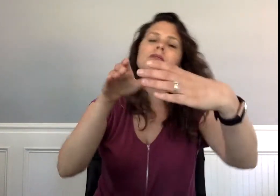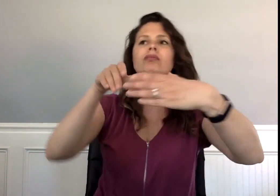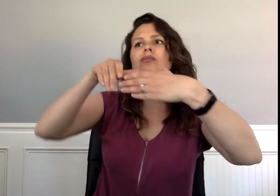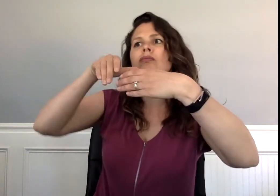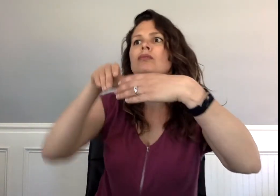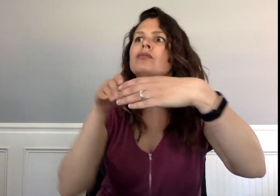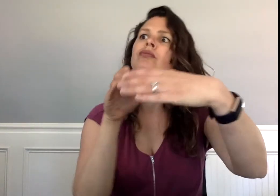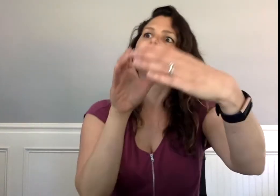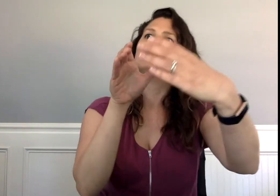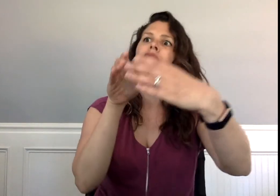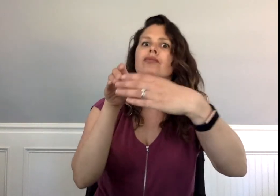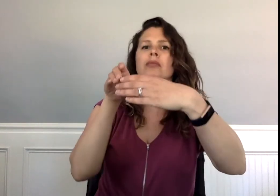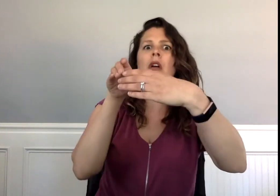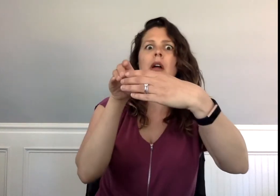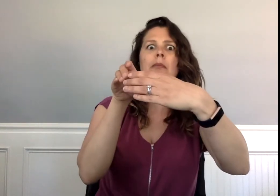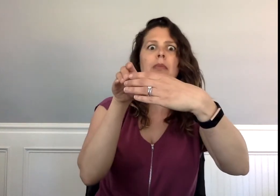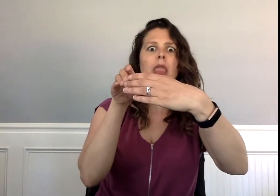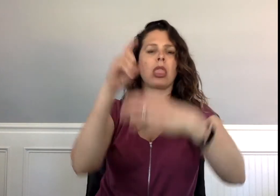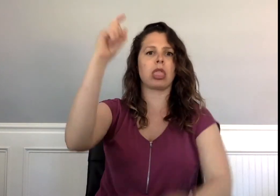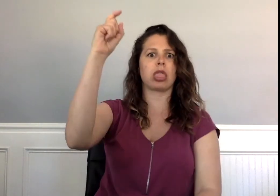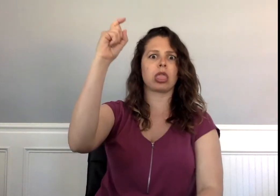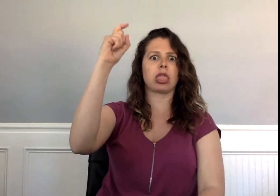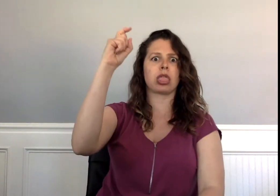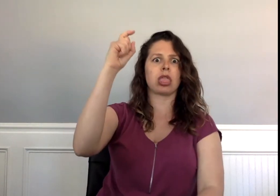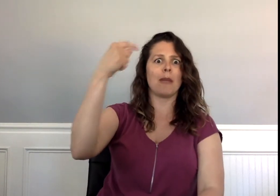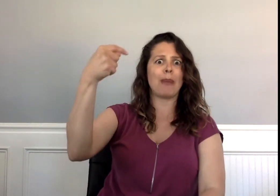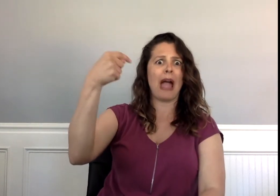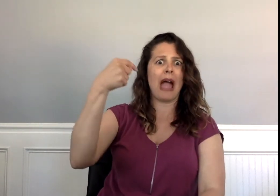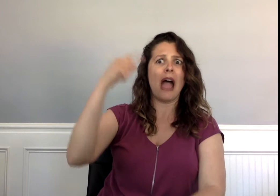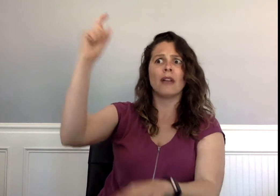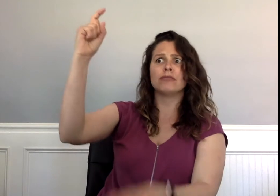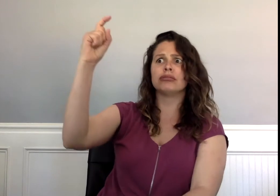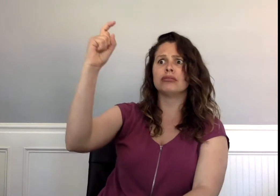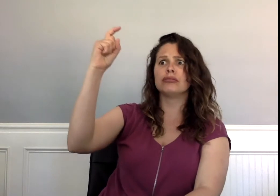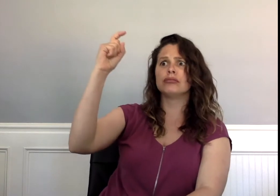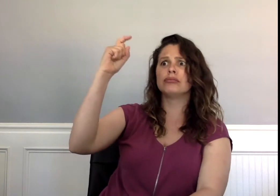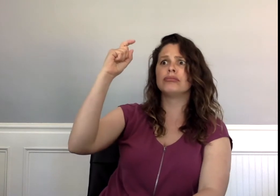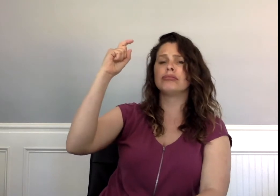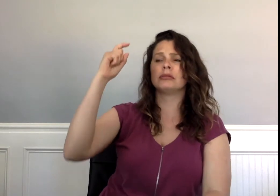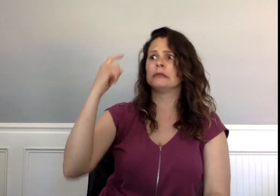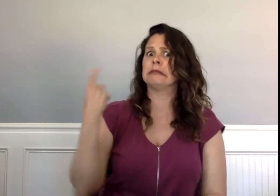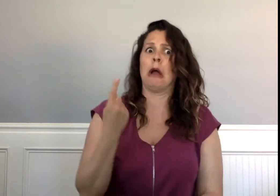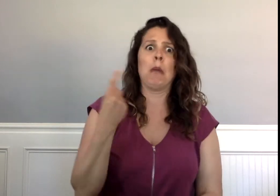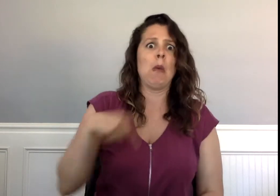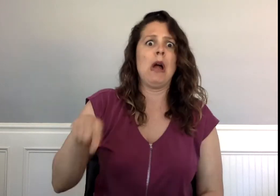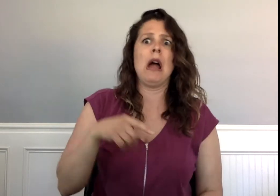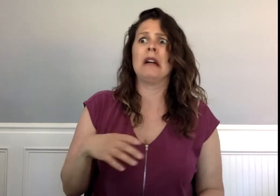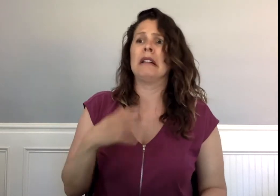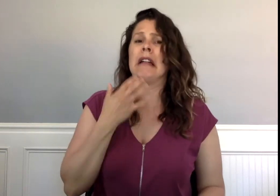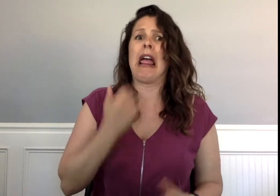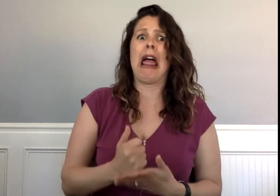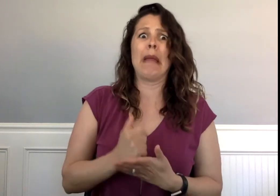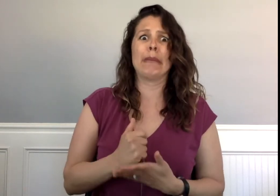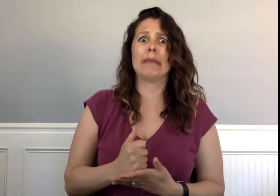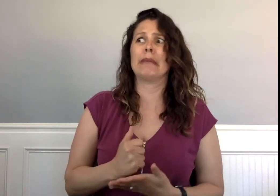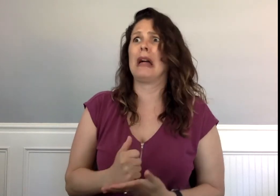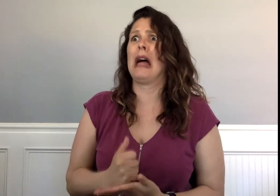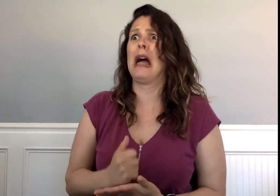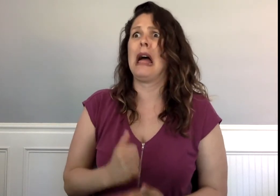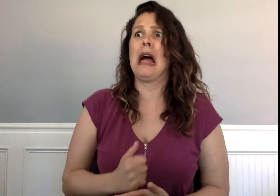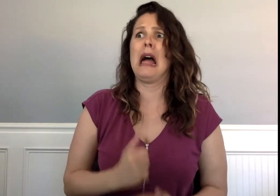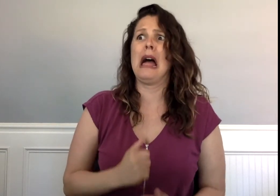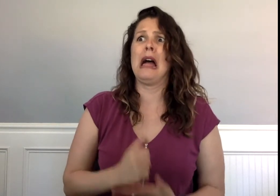The cabin swayed left and right and then slid quickly backward. “Help,” someone whispered.